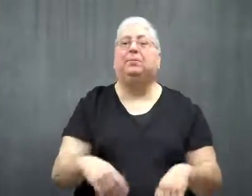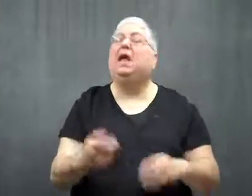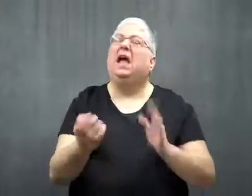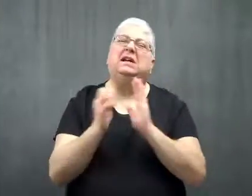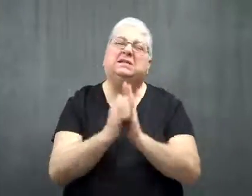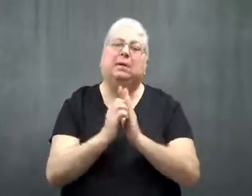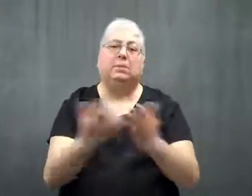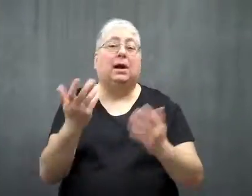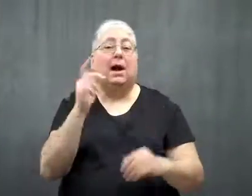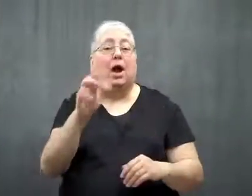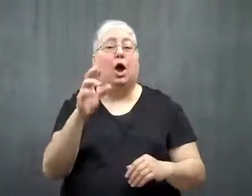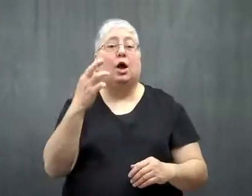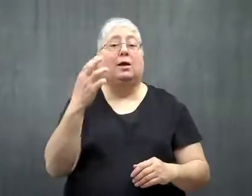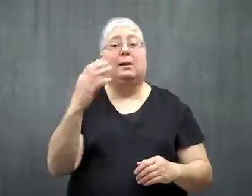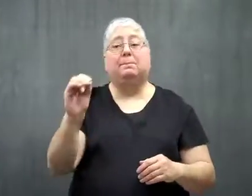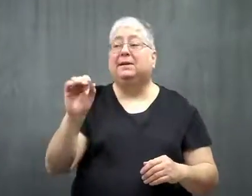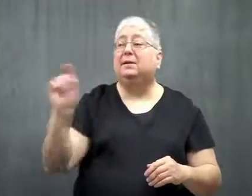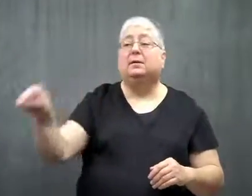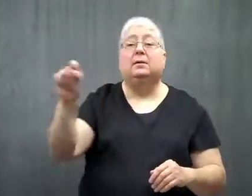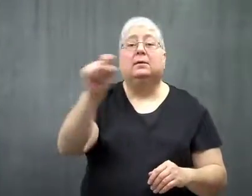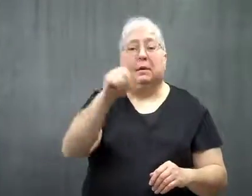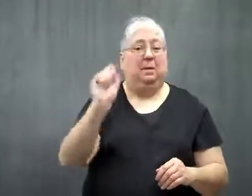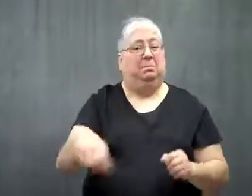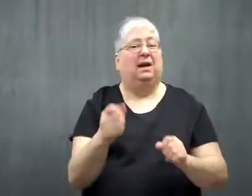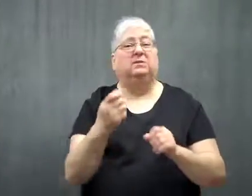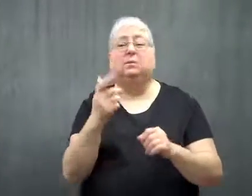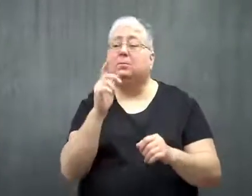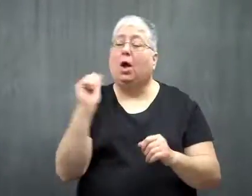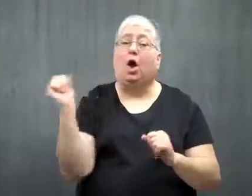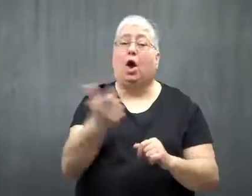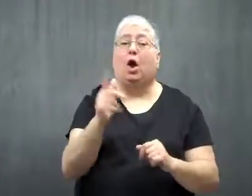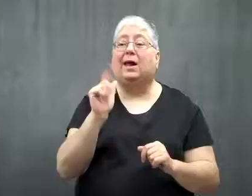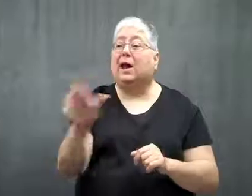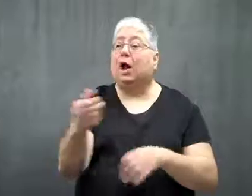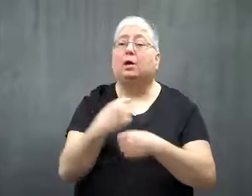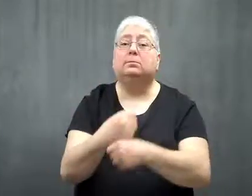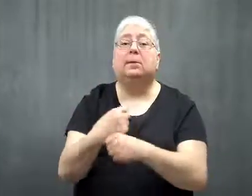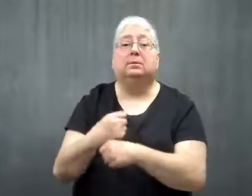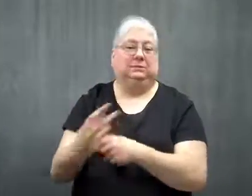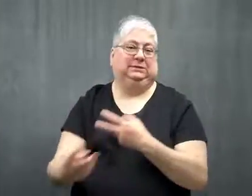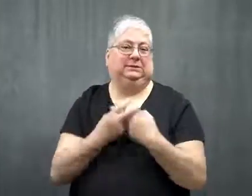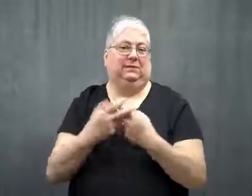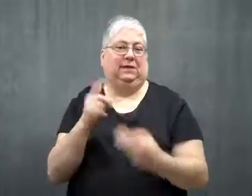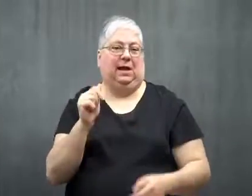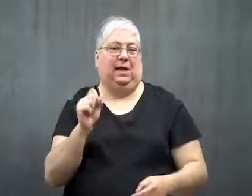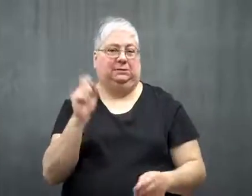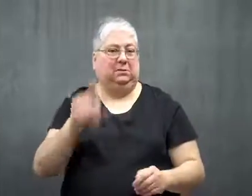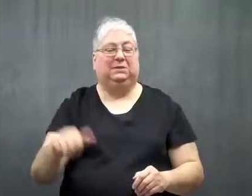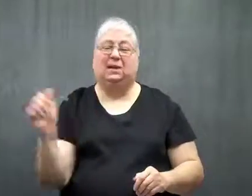For example, cars produced by the automakers must reduce gas consumption.